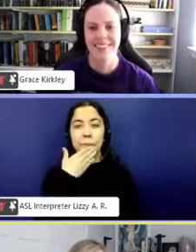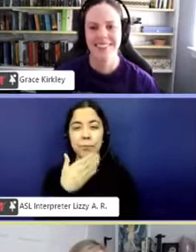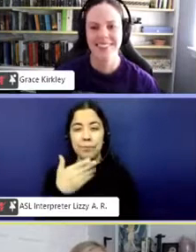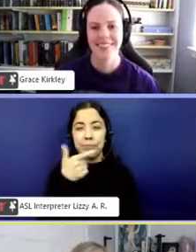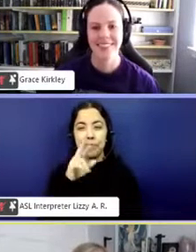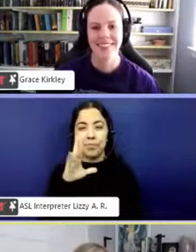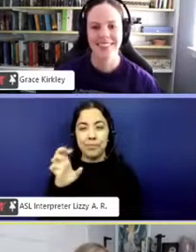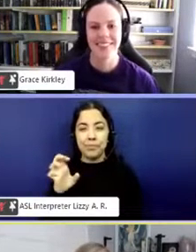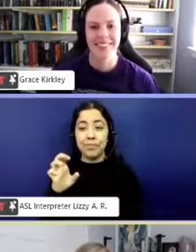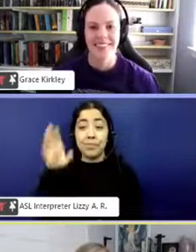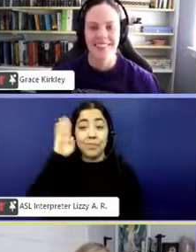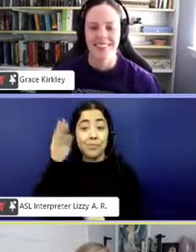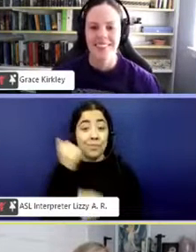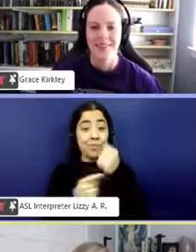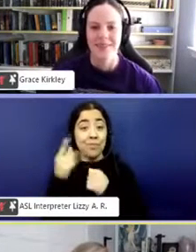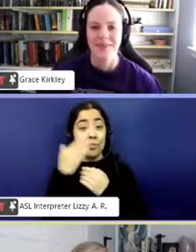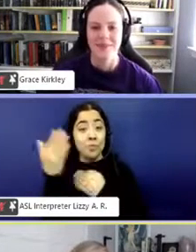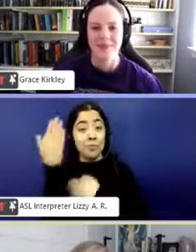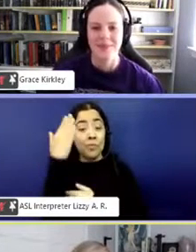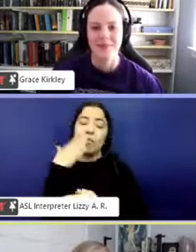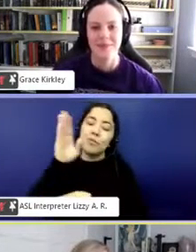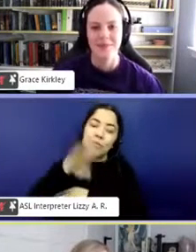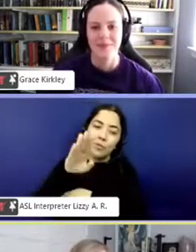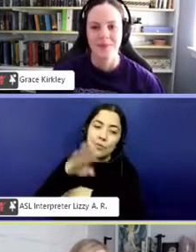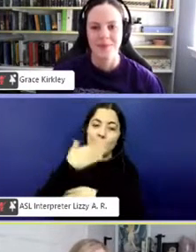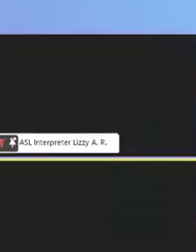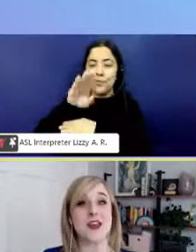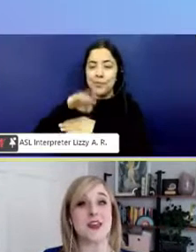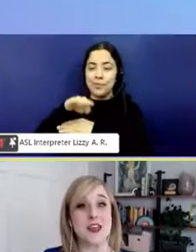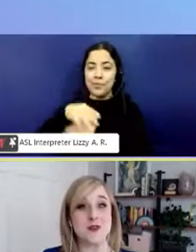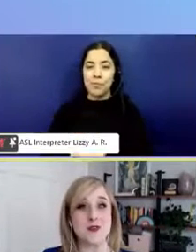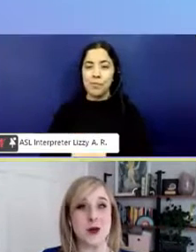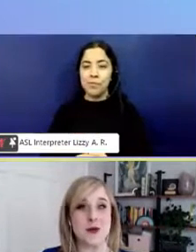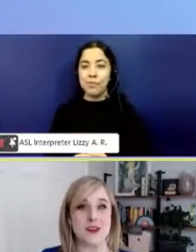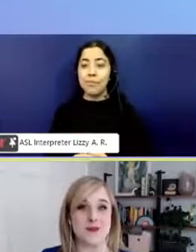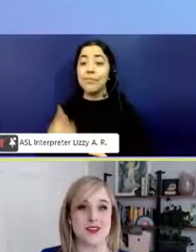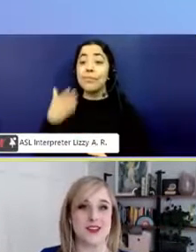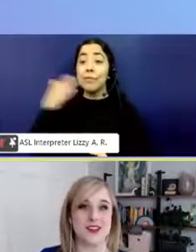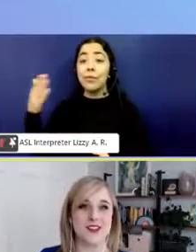and hi everyone good morning good afternoon and good evening thank you for coming to my